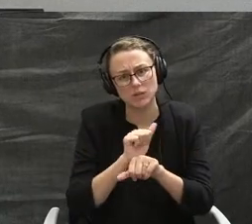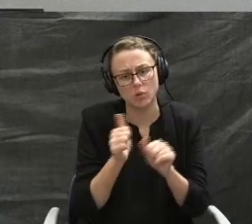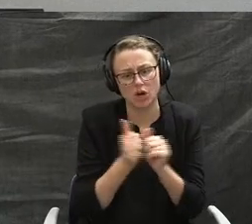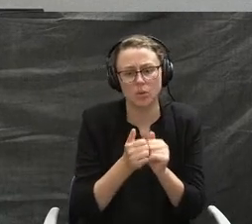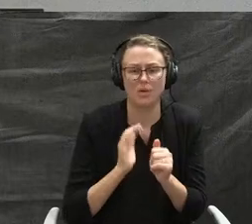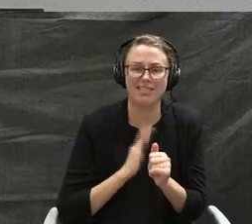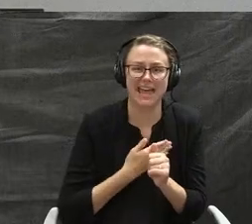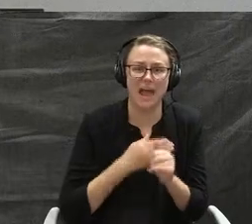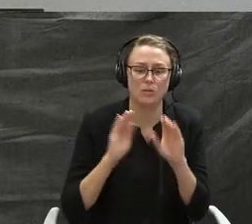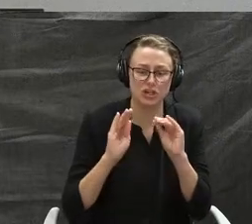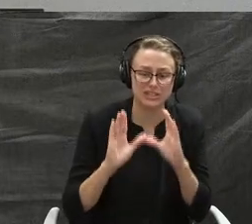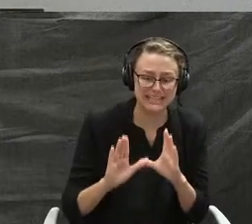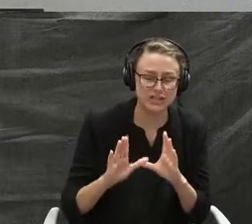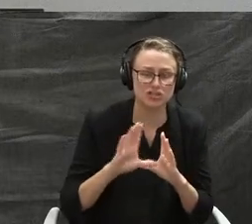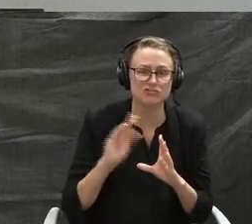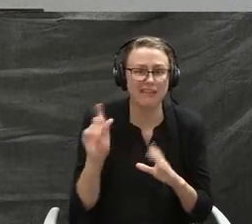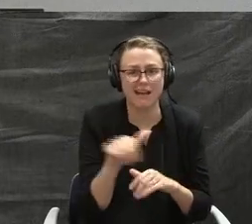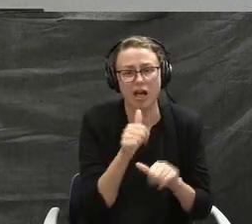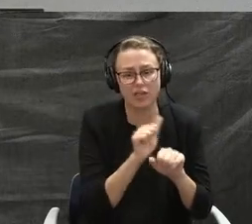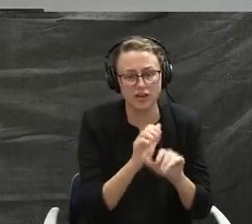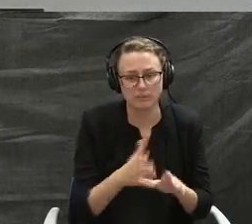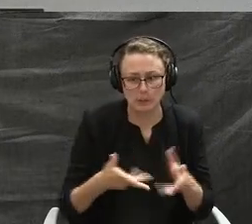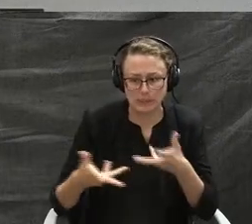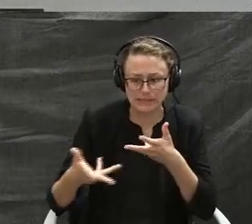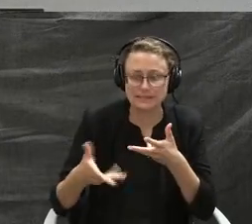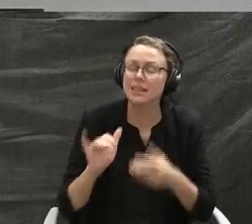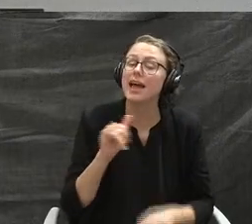employees. I mean, obviously there are pairs there.